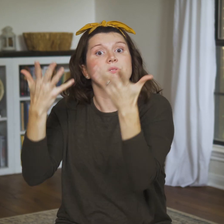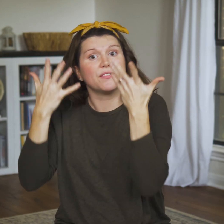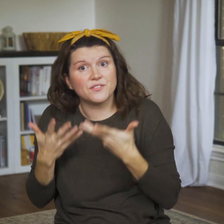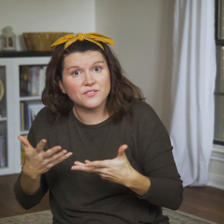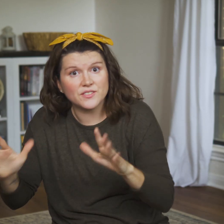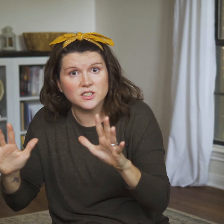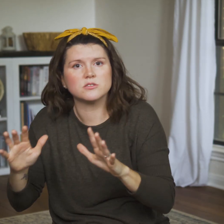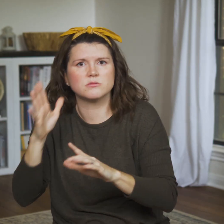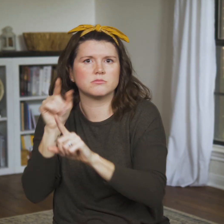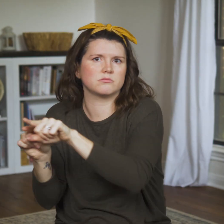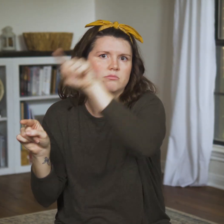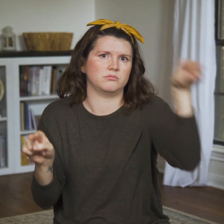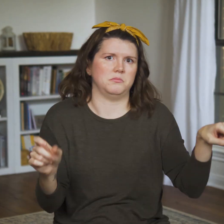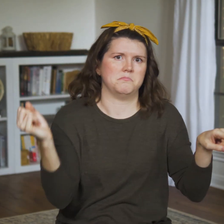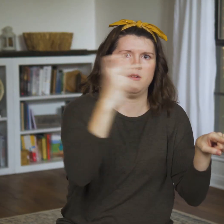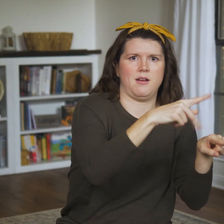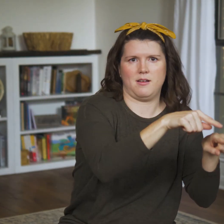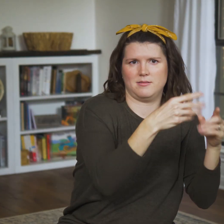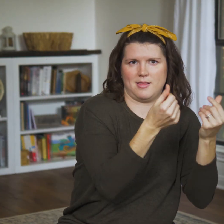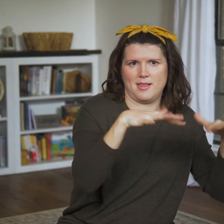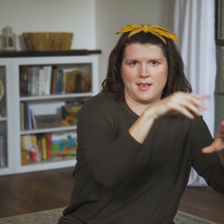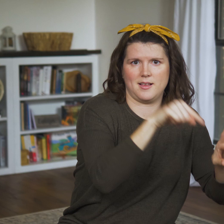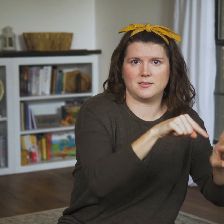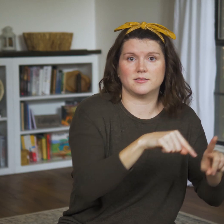It’s fertile land, and two of the agricultural tribes,